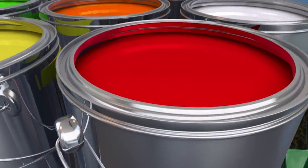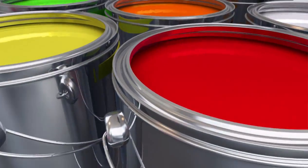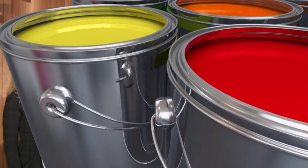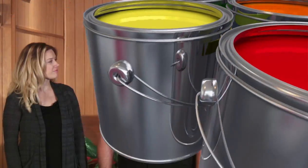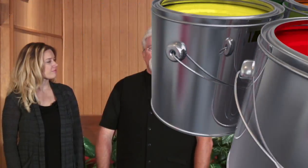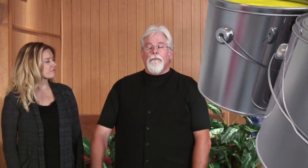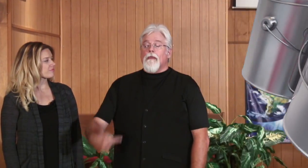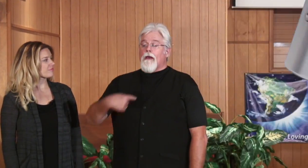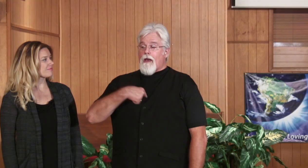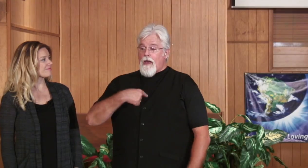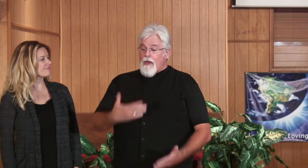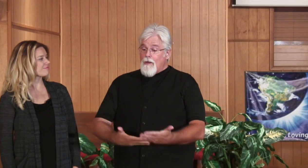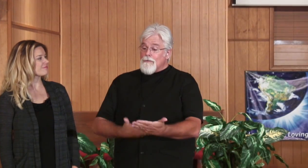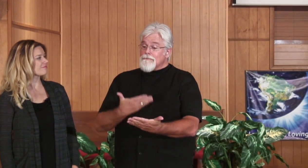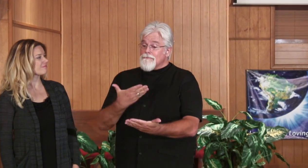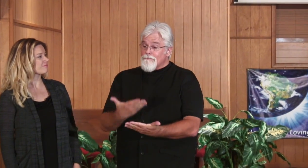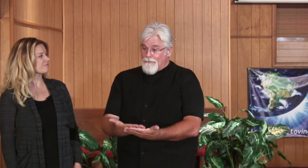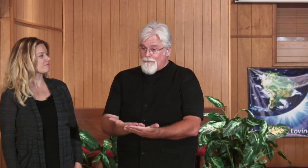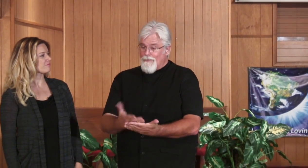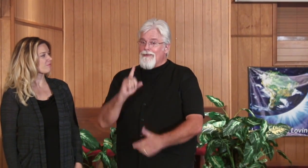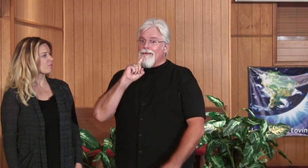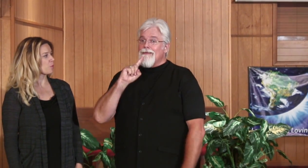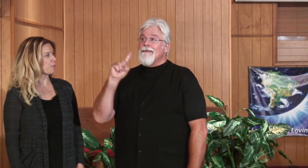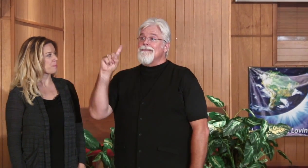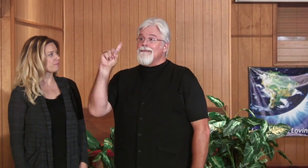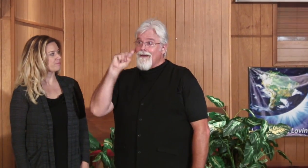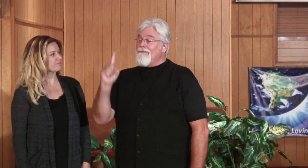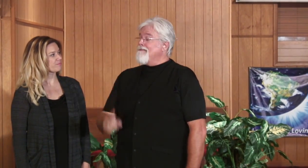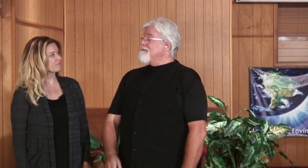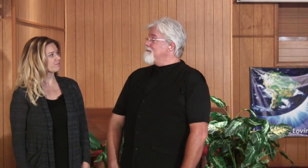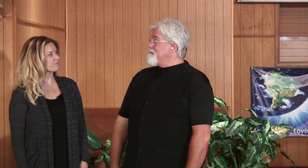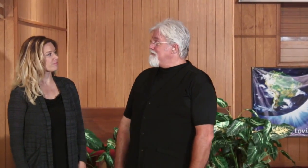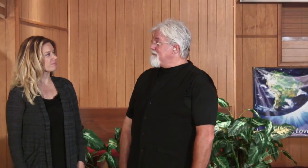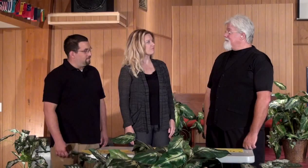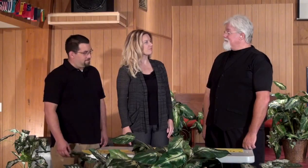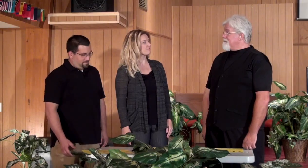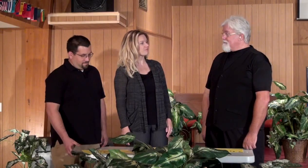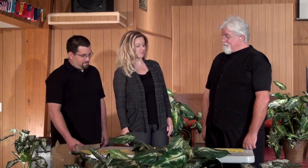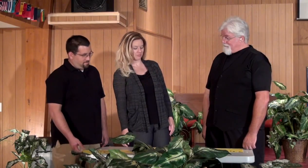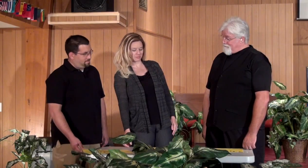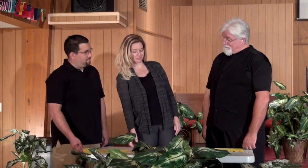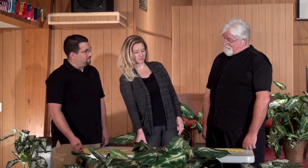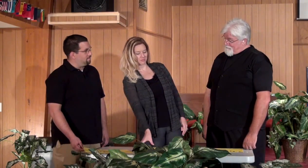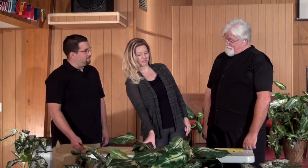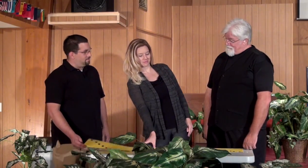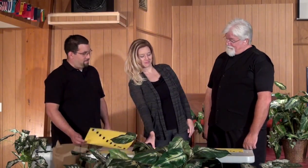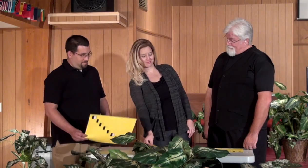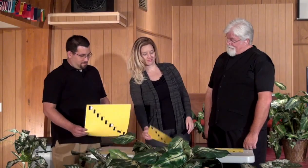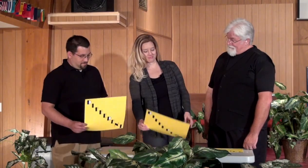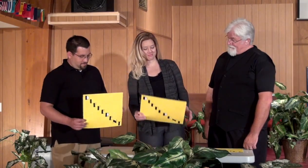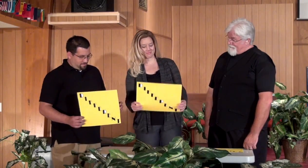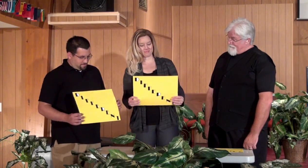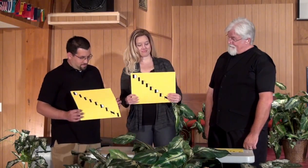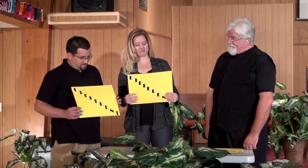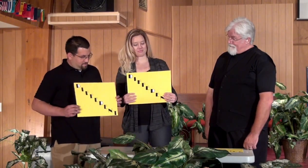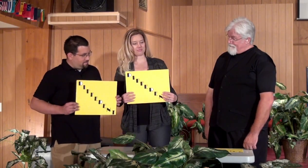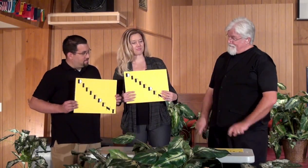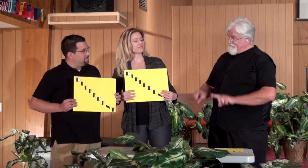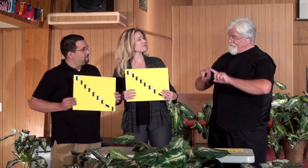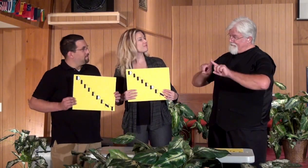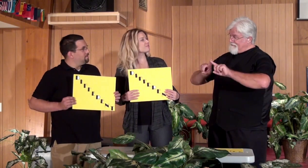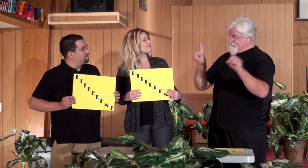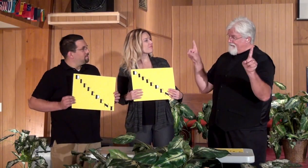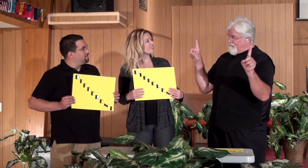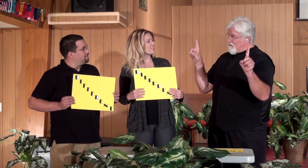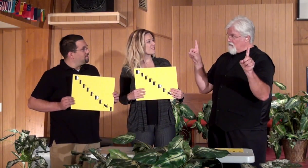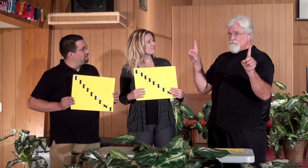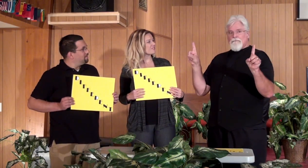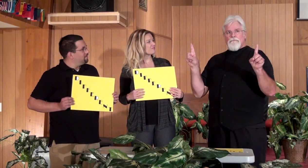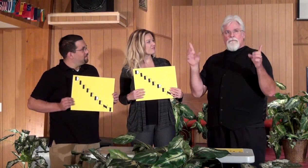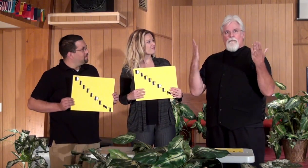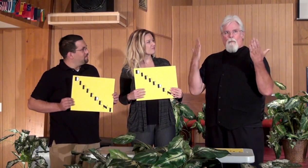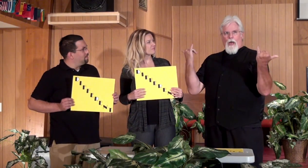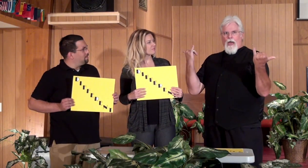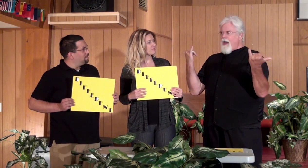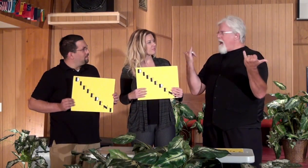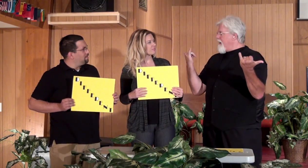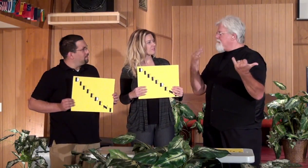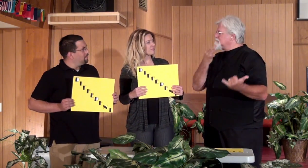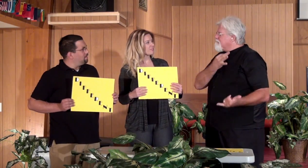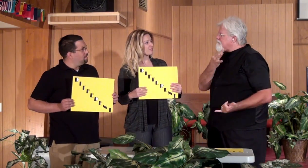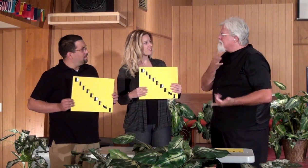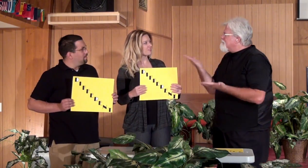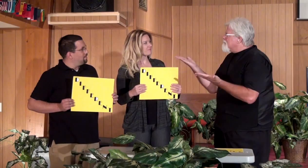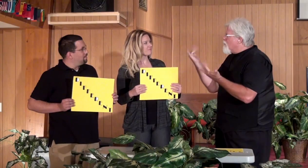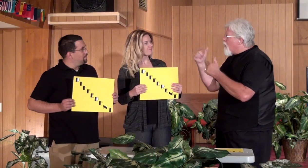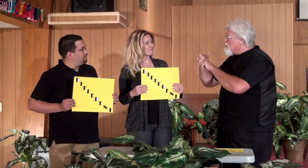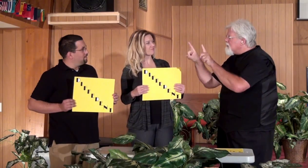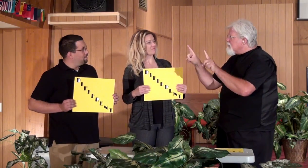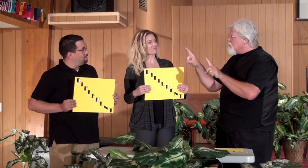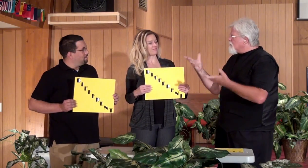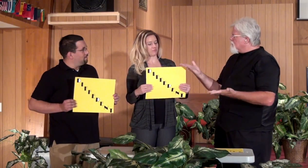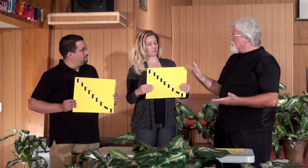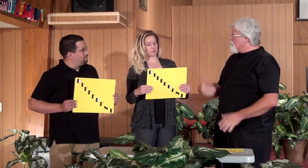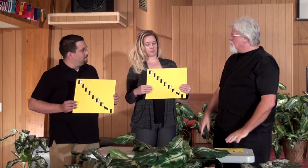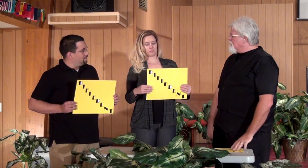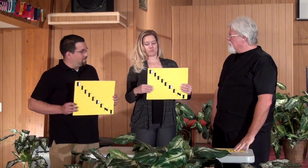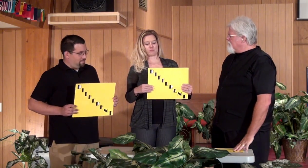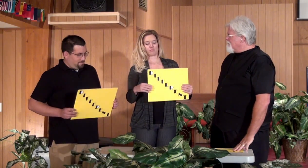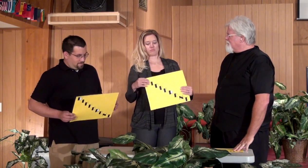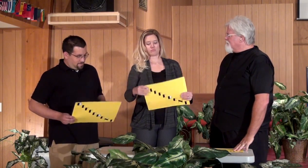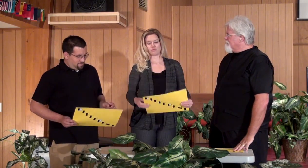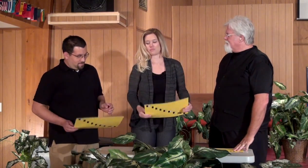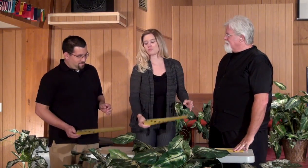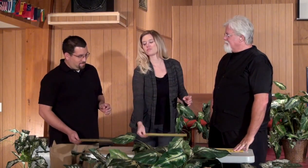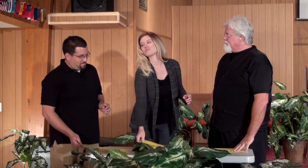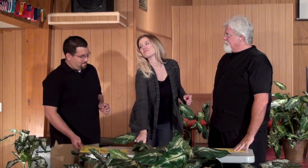Mark: I was born deaf. Different why? I'm curious? Why is that different?